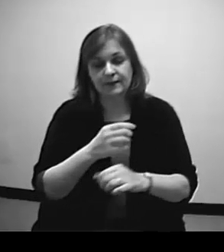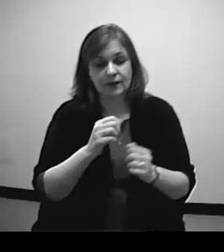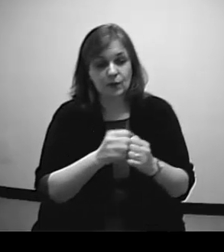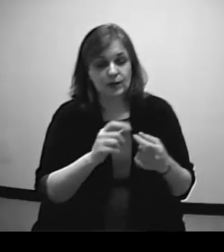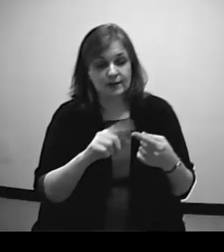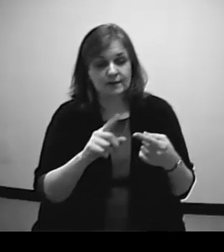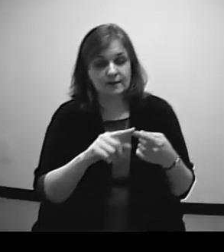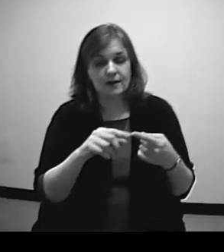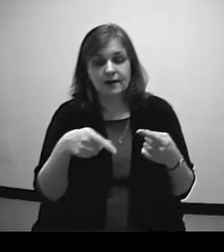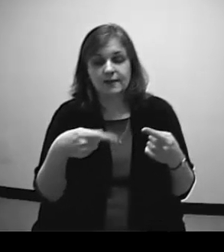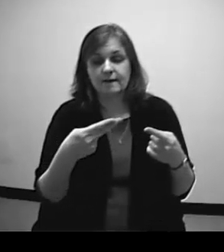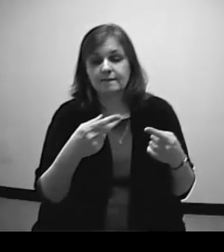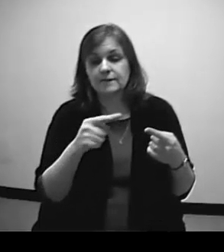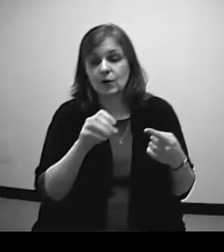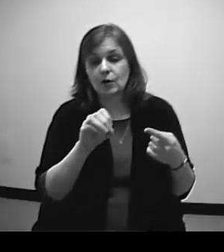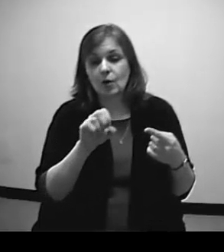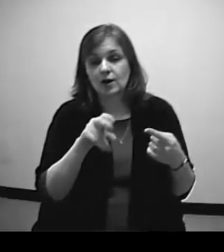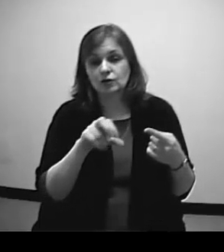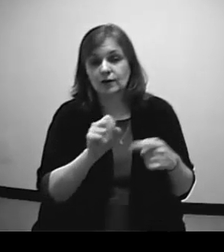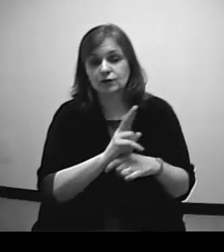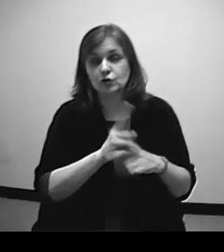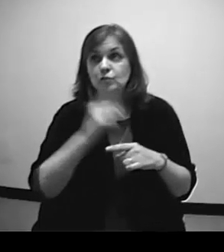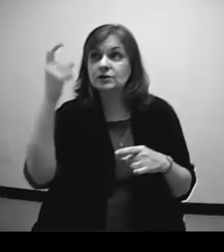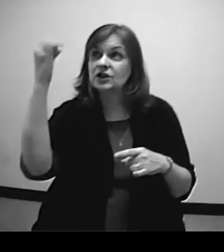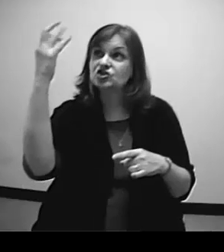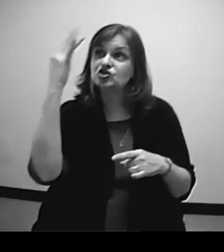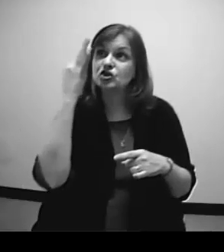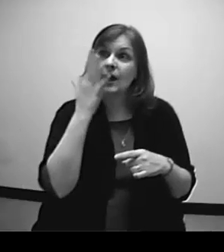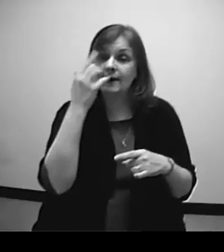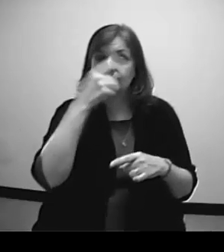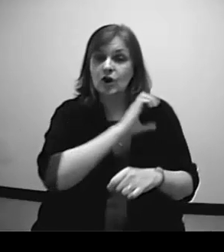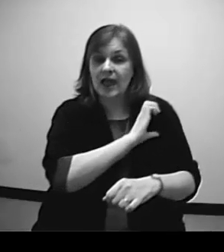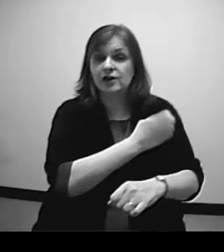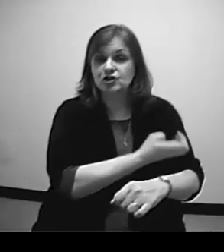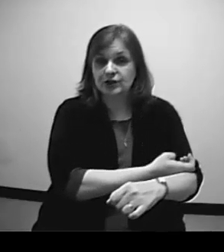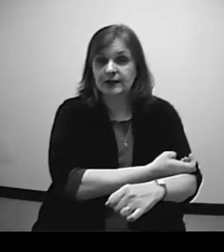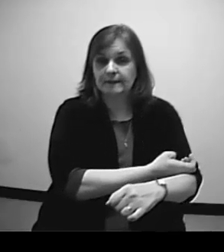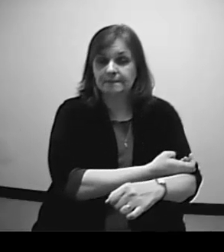In our light energy with our photoautotrophs, we talk about sunshine